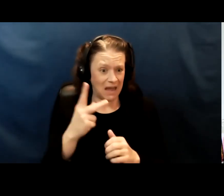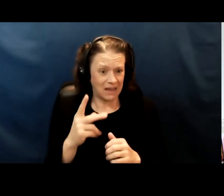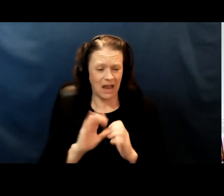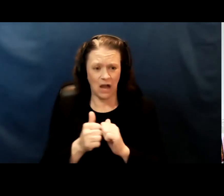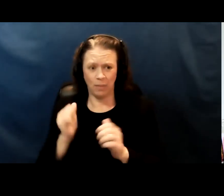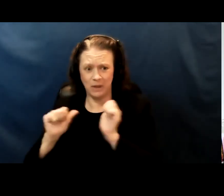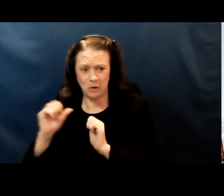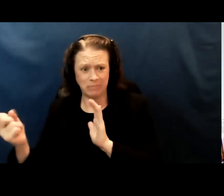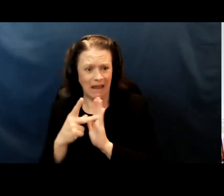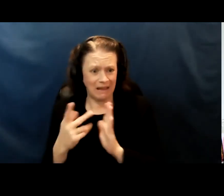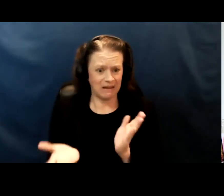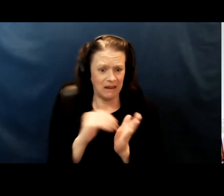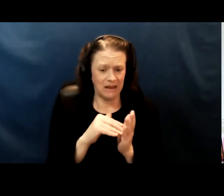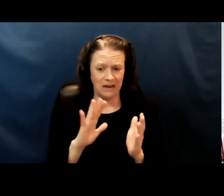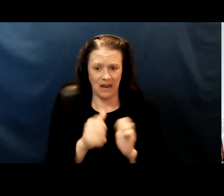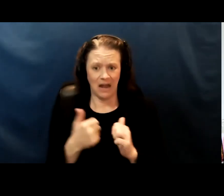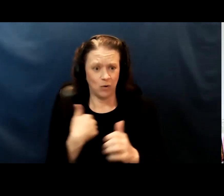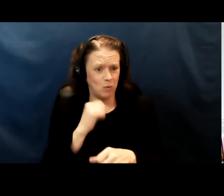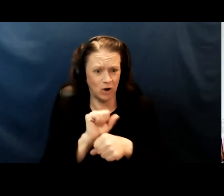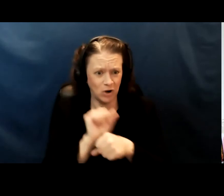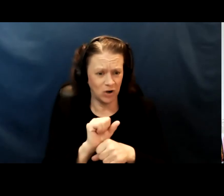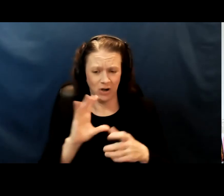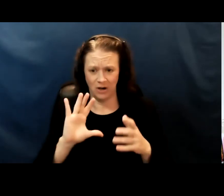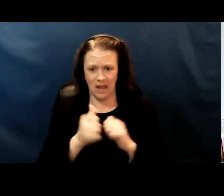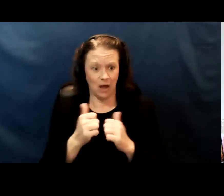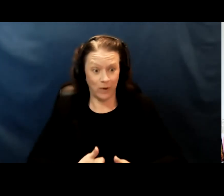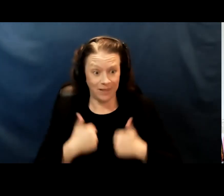how do we work? How do we live, you know?